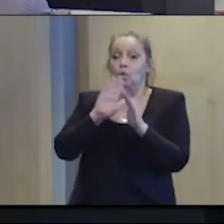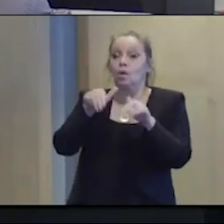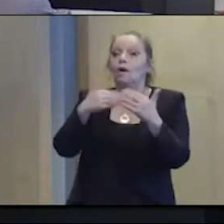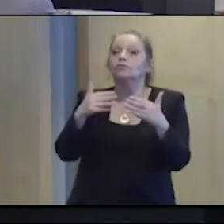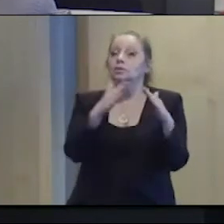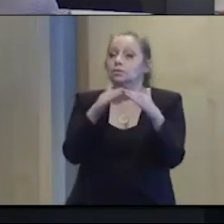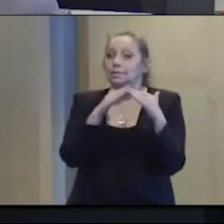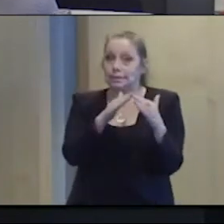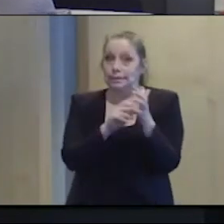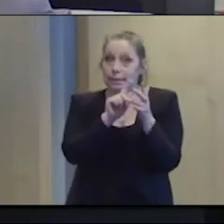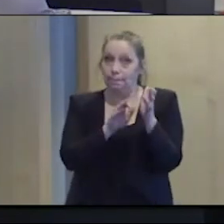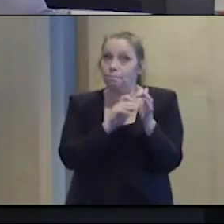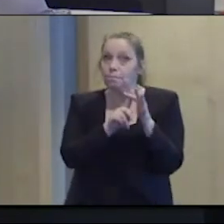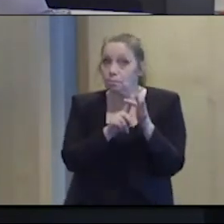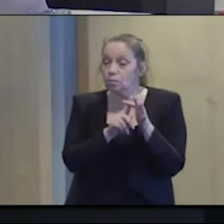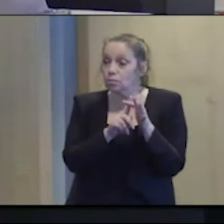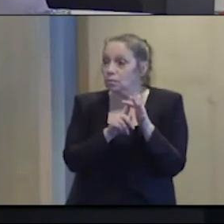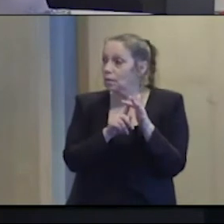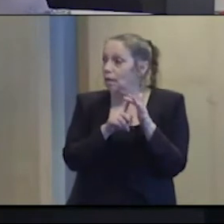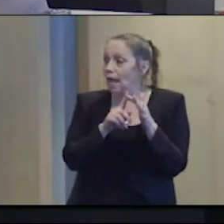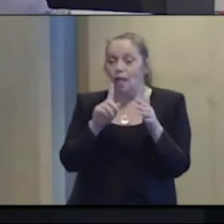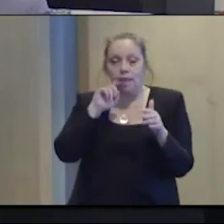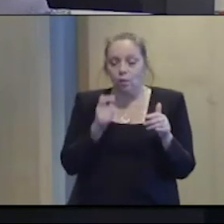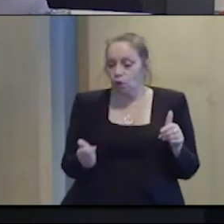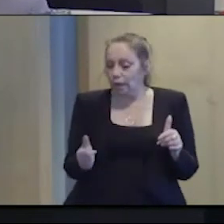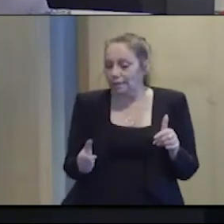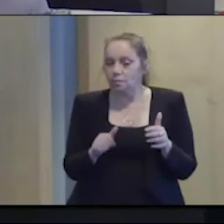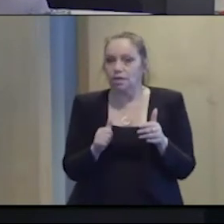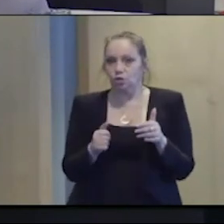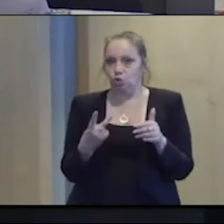for and they'll SMS you up to two days in advance and you get a $10